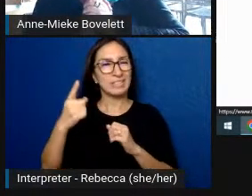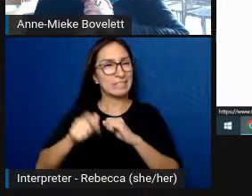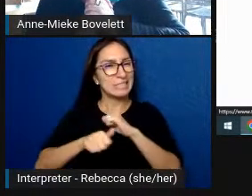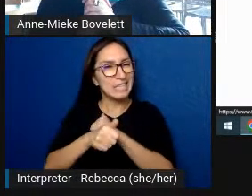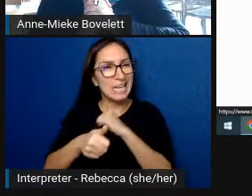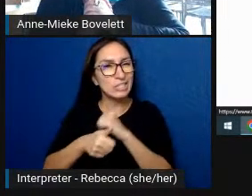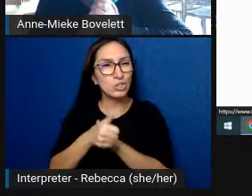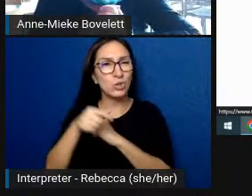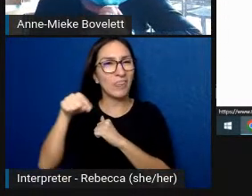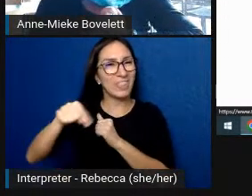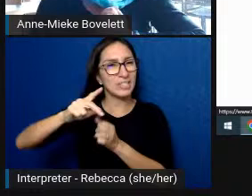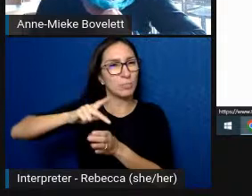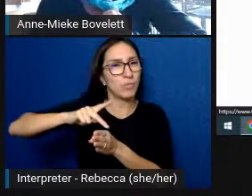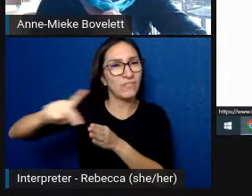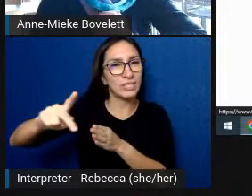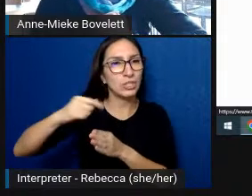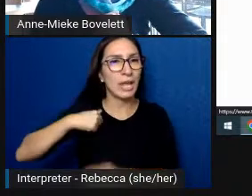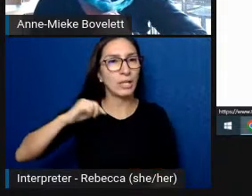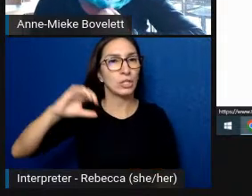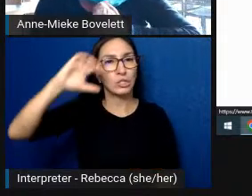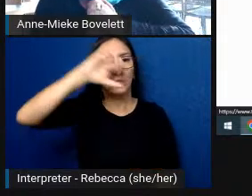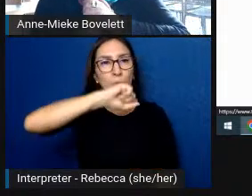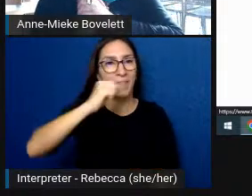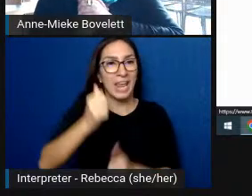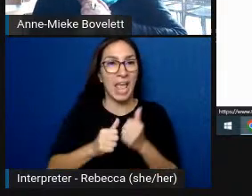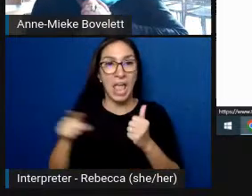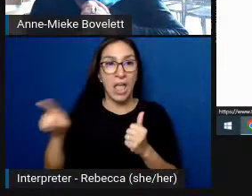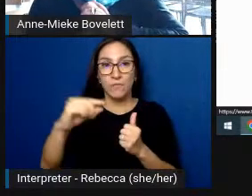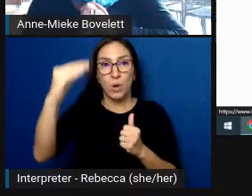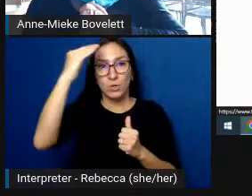increase your conversion make sure you have a great focus state. [*Poor audio*].